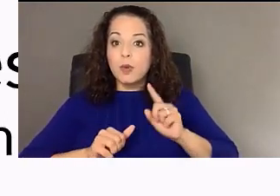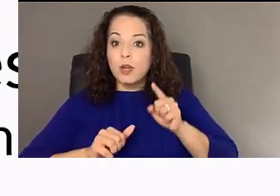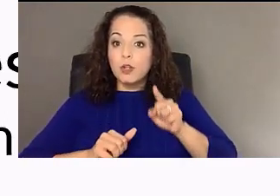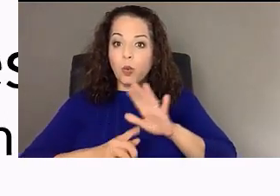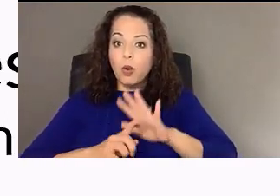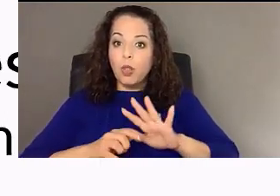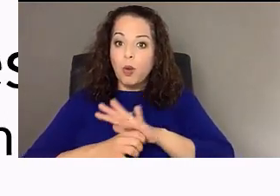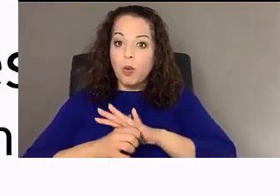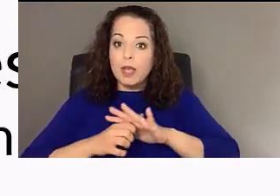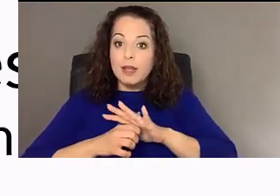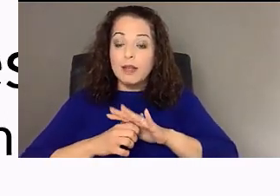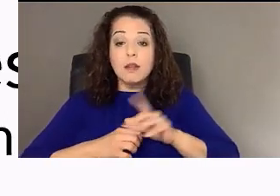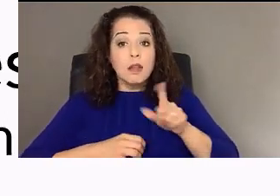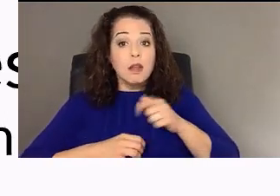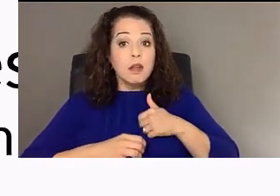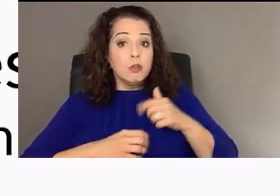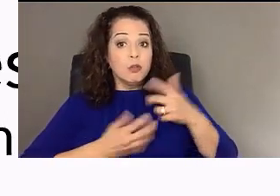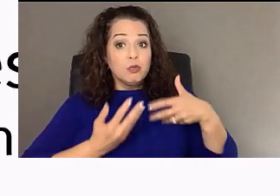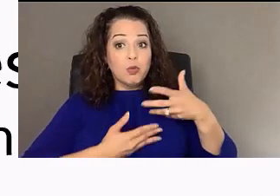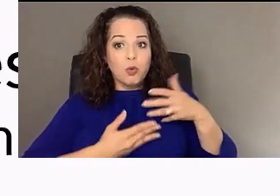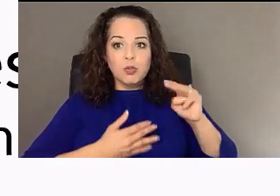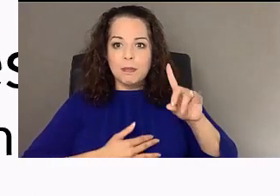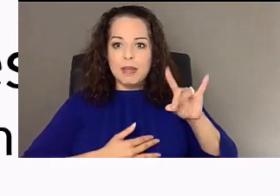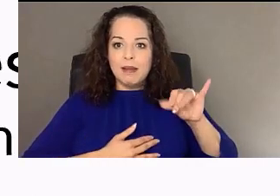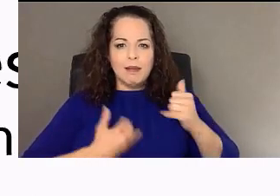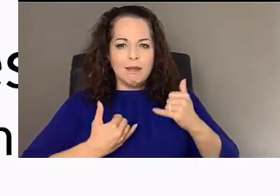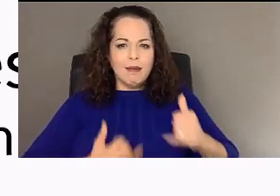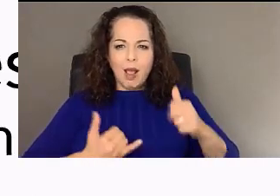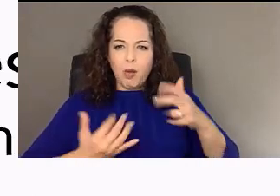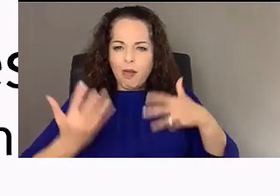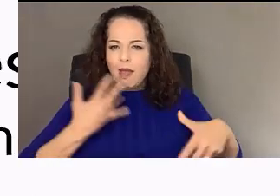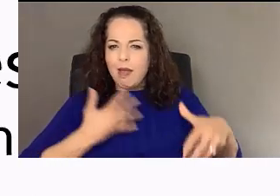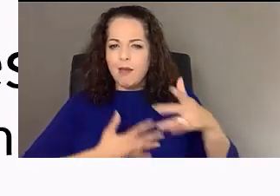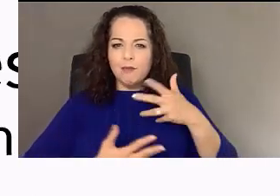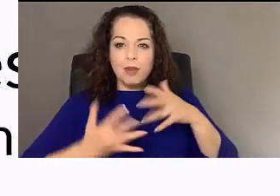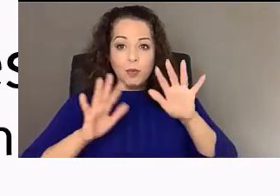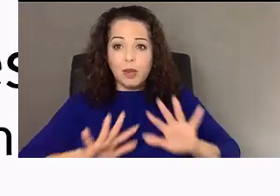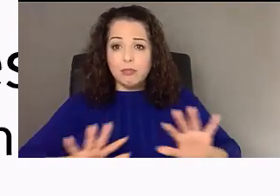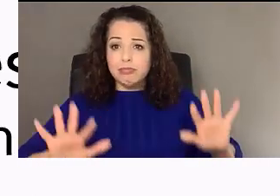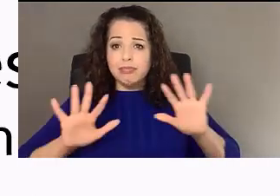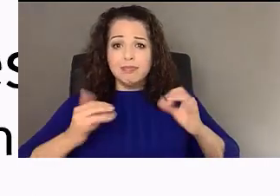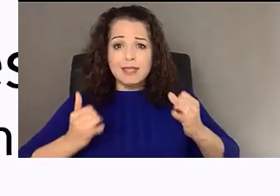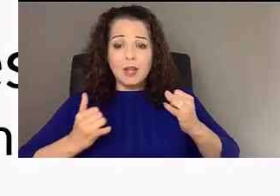Social media, that's everywhere nowadays. It's not just for a business.